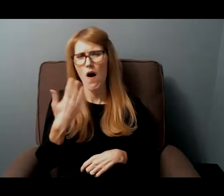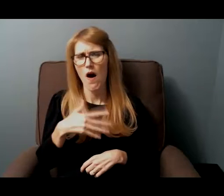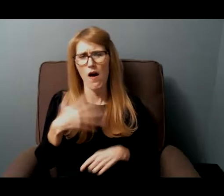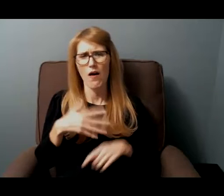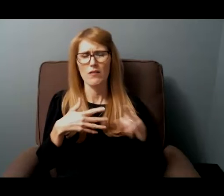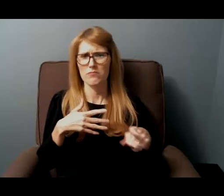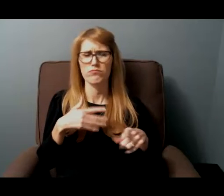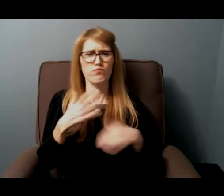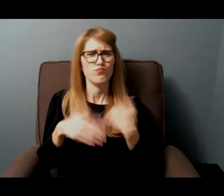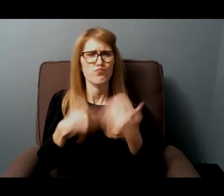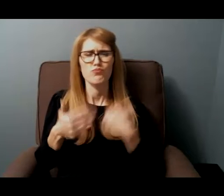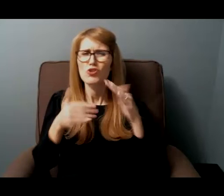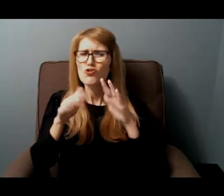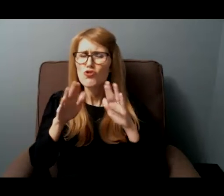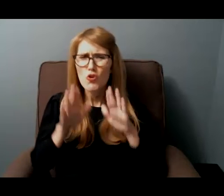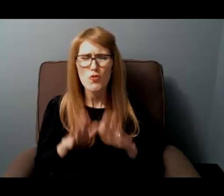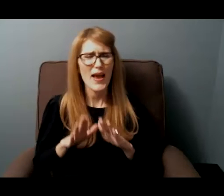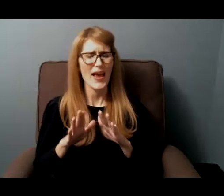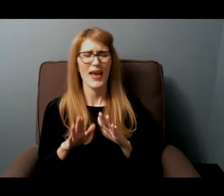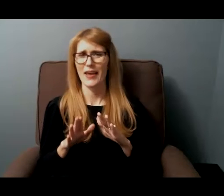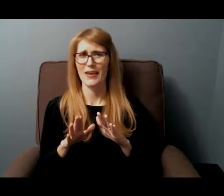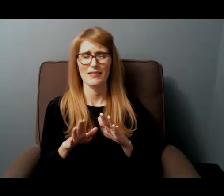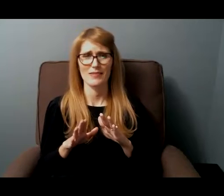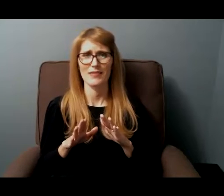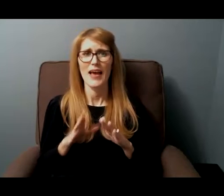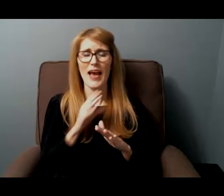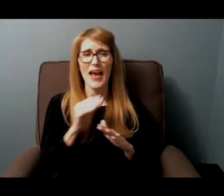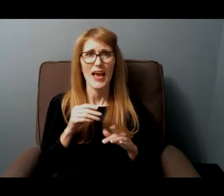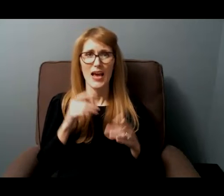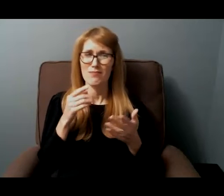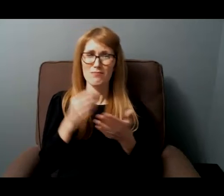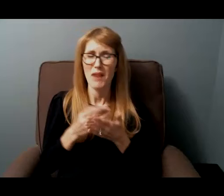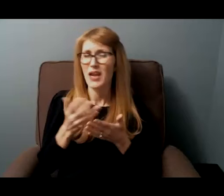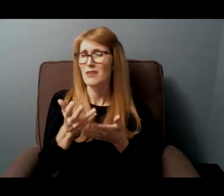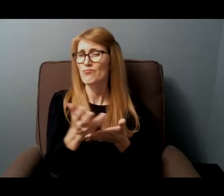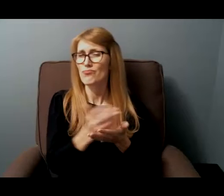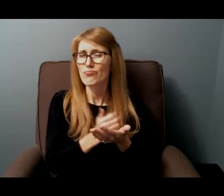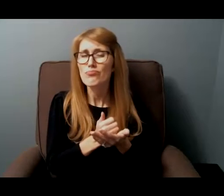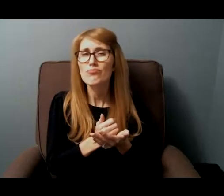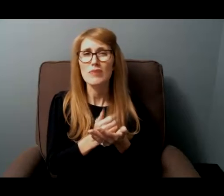like, knocking it out of the ball park and your net earnings from self employment are way higher